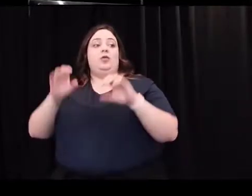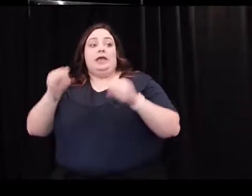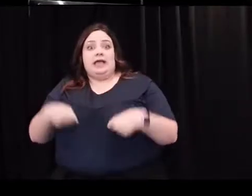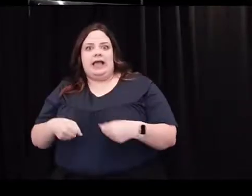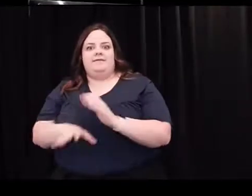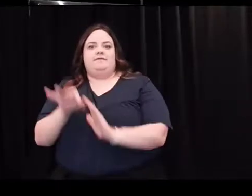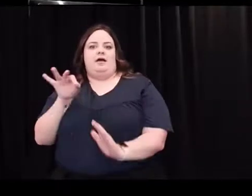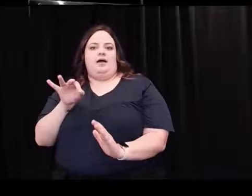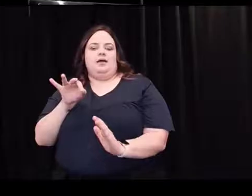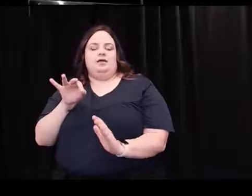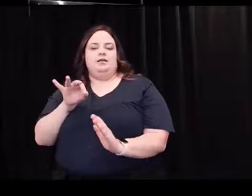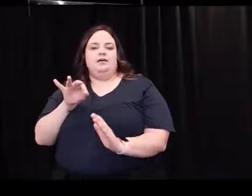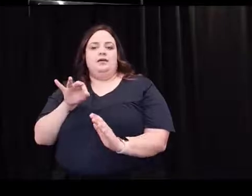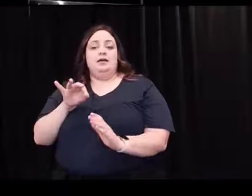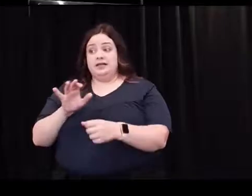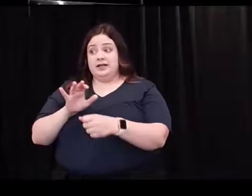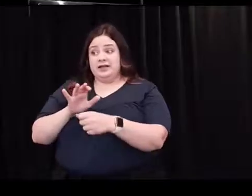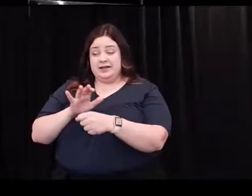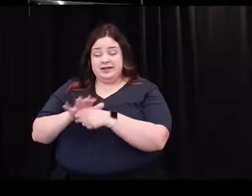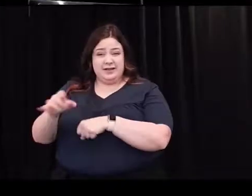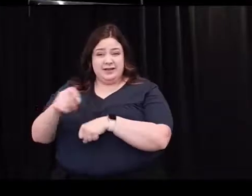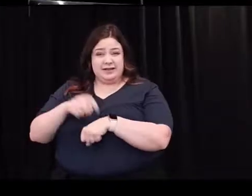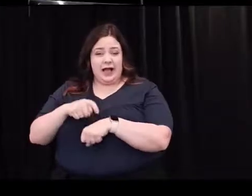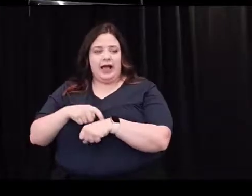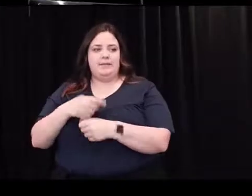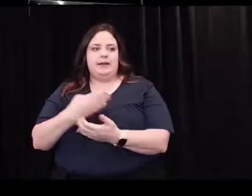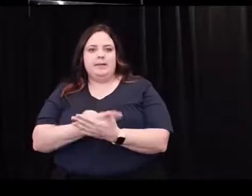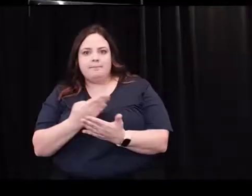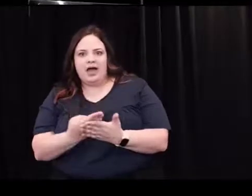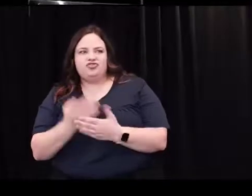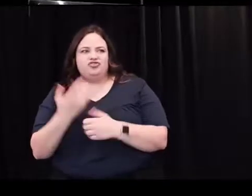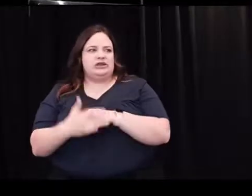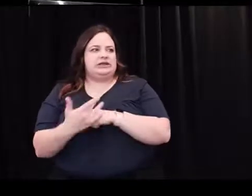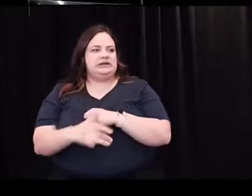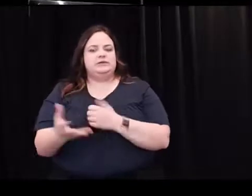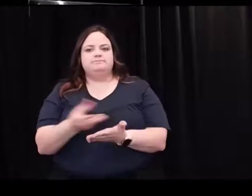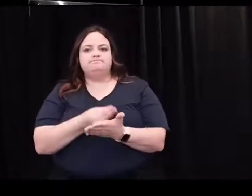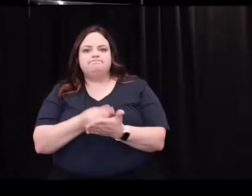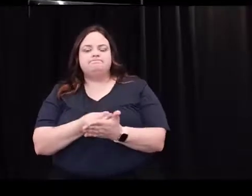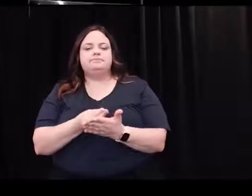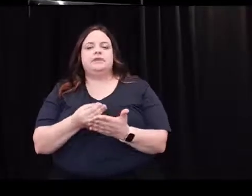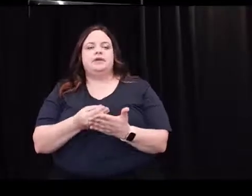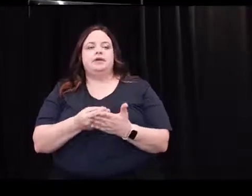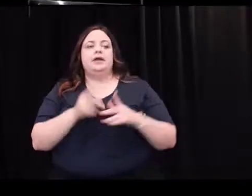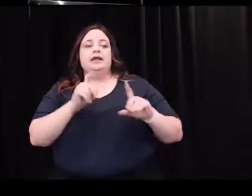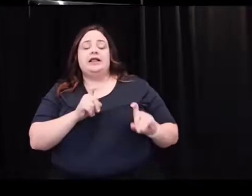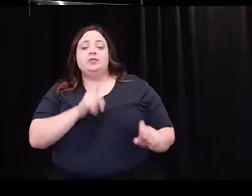if we have the time and the budget and all that sort of stuff, test with real people. I know that